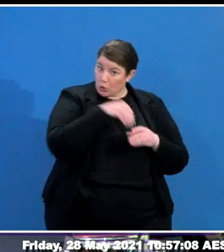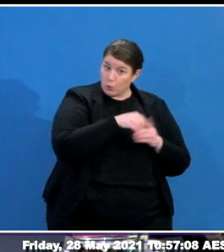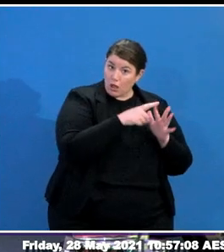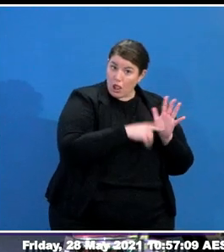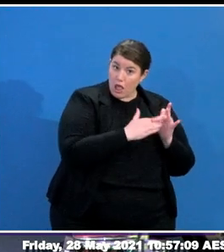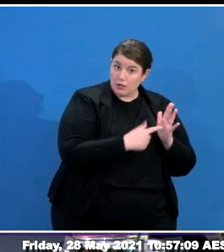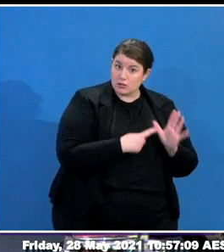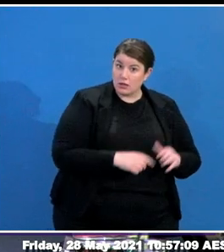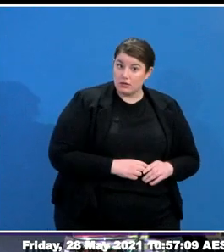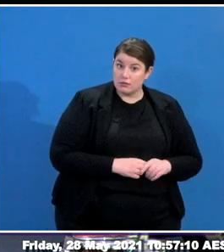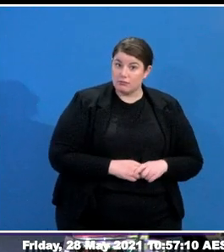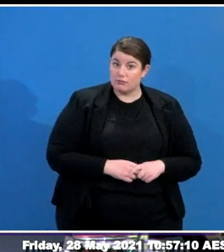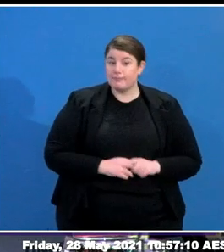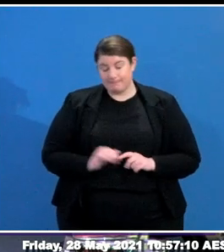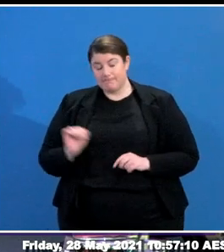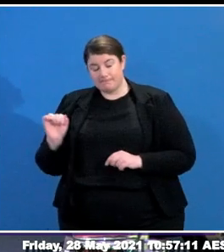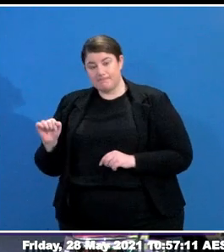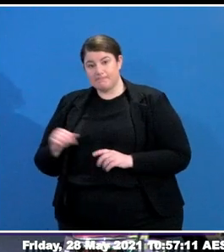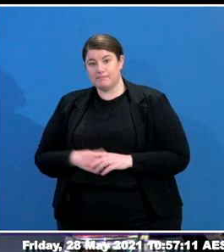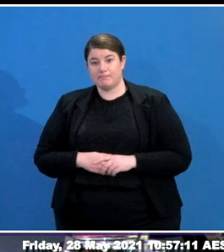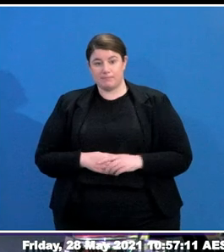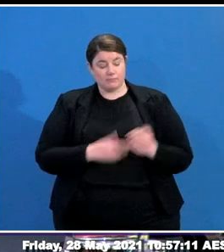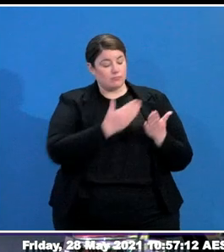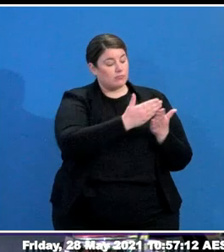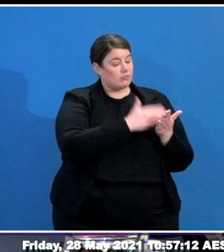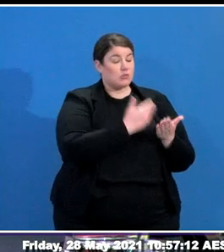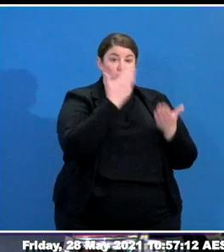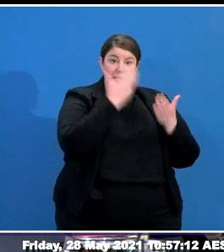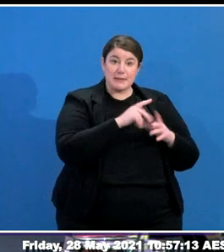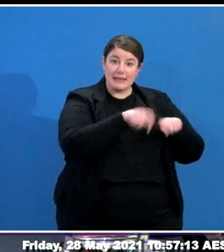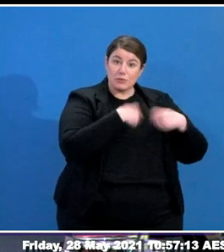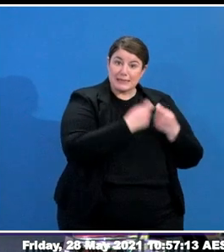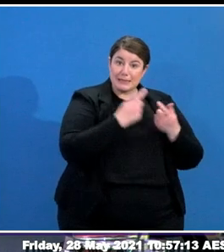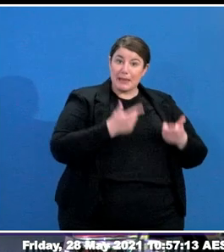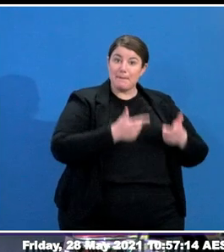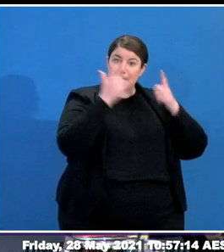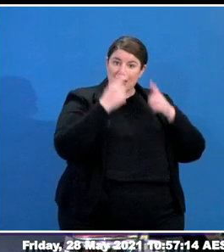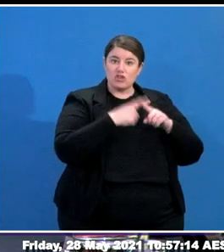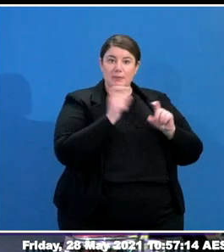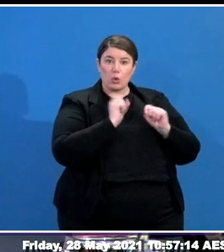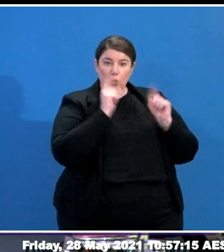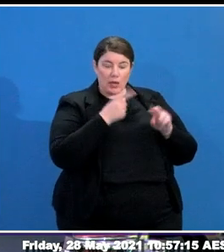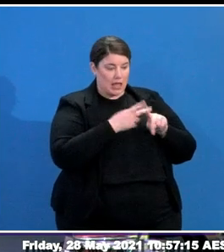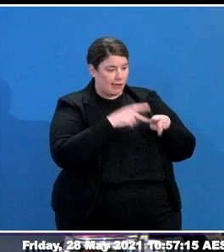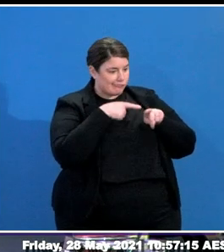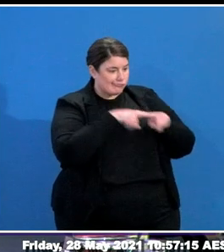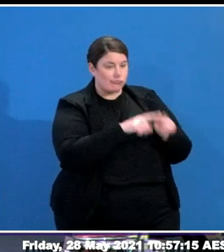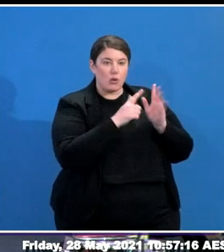Yes. To: - respect our team and managers and be aware of and comply with the legislation